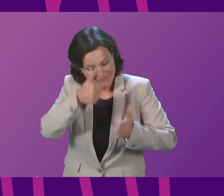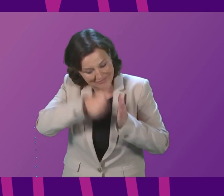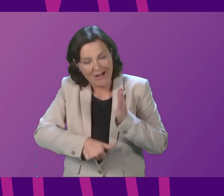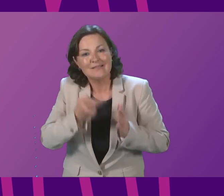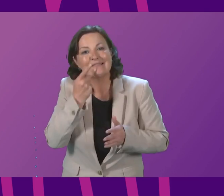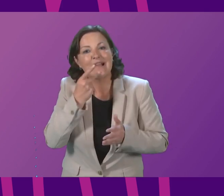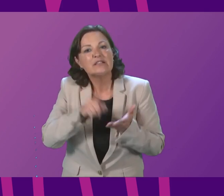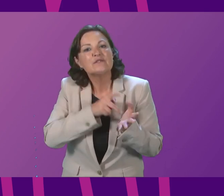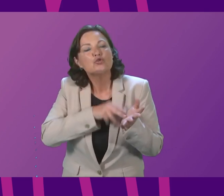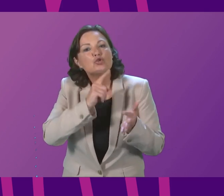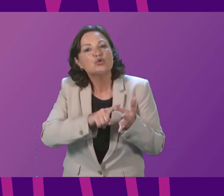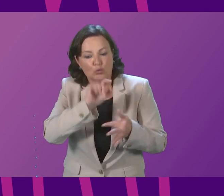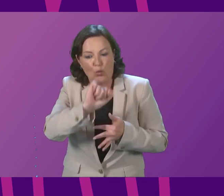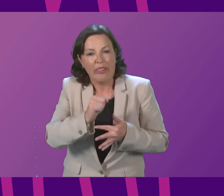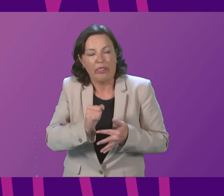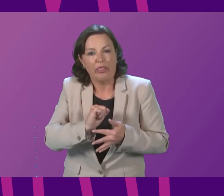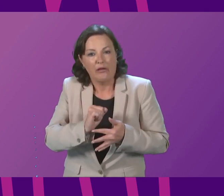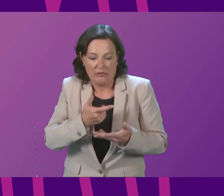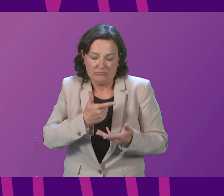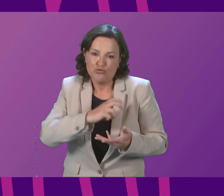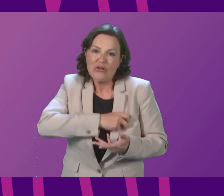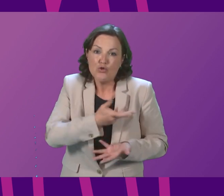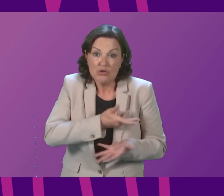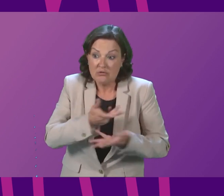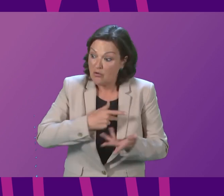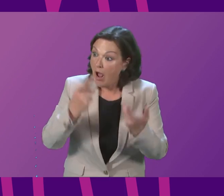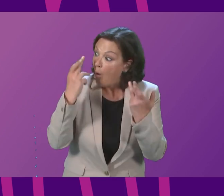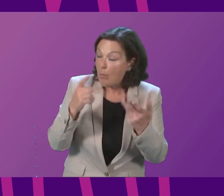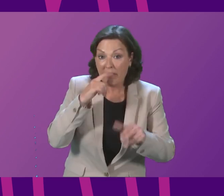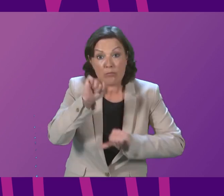That process is on-going, and I hope that it delivers—I would say this about all groups